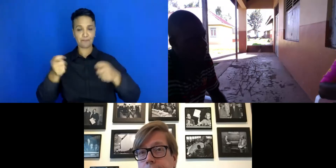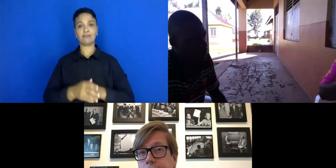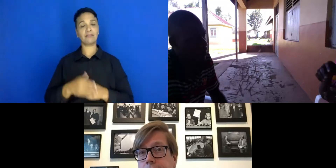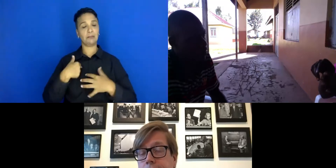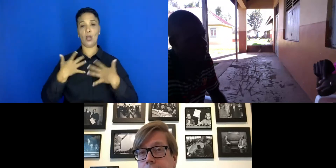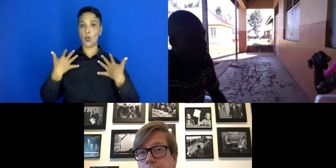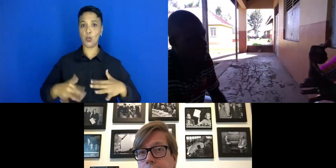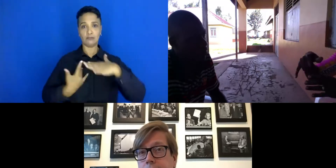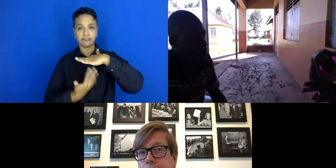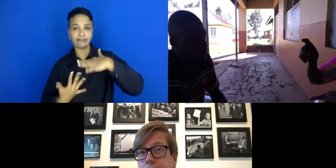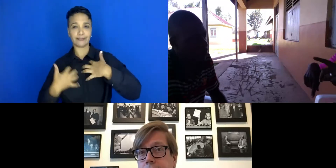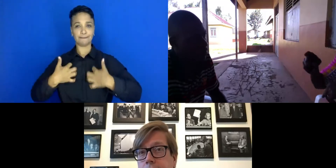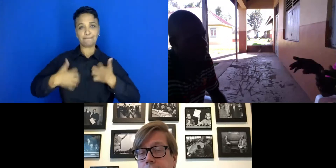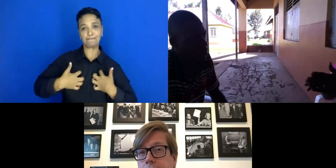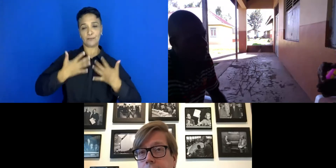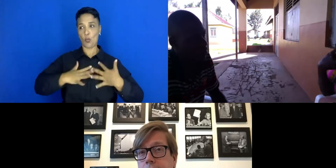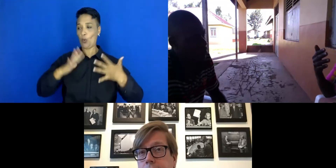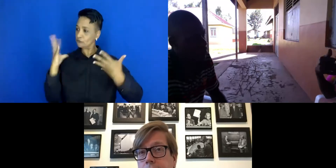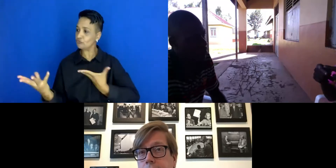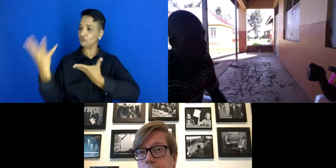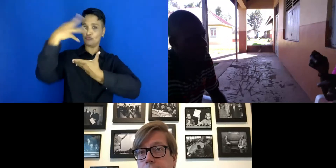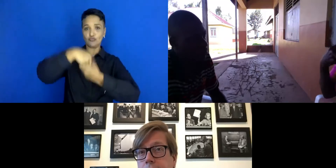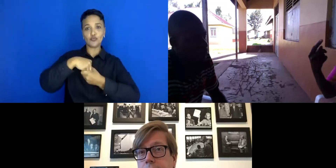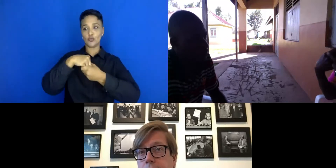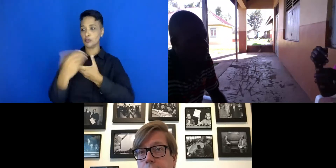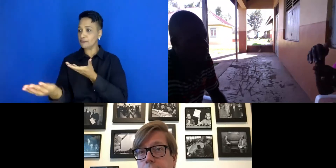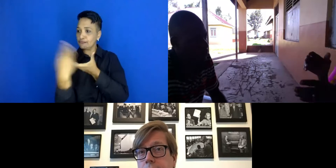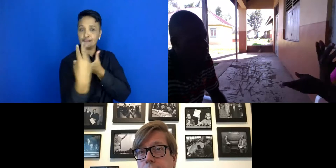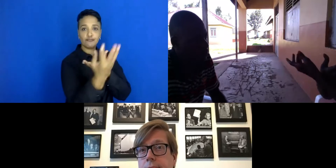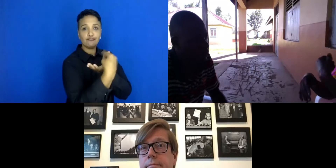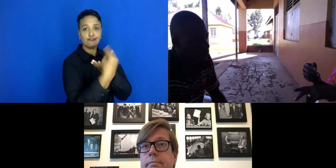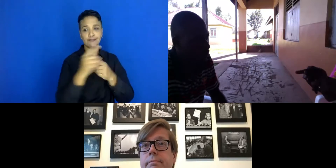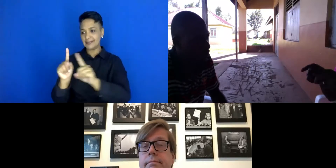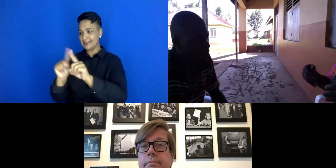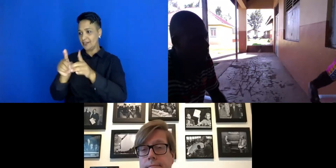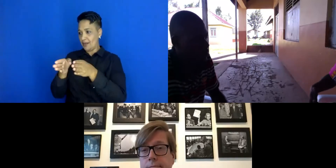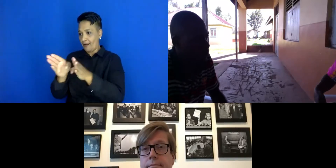and the need to mainstream youth with disabilities in all youth movements it is very gratifying for